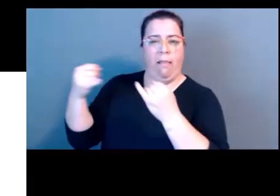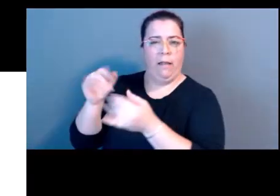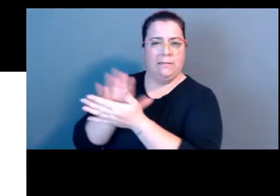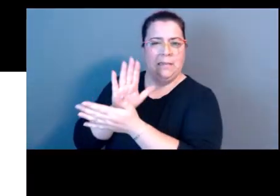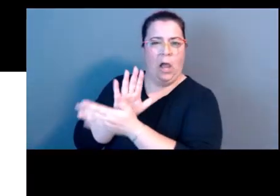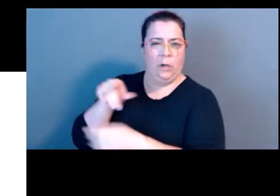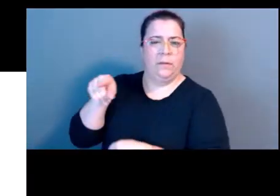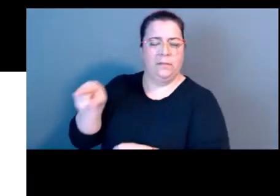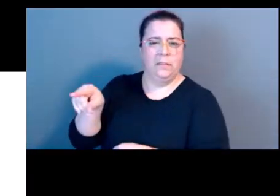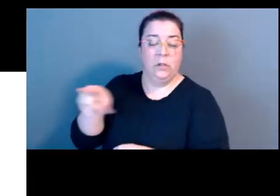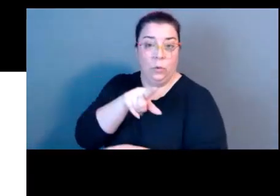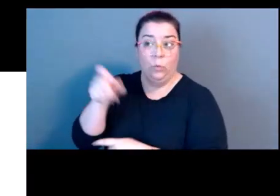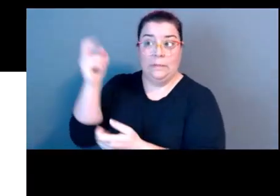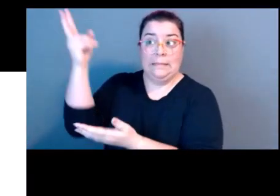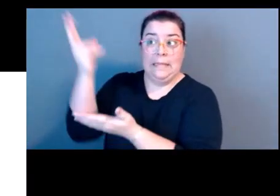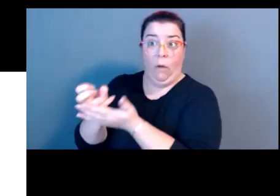for download from our website.